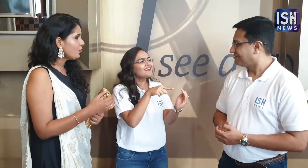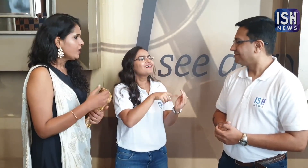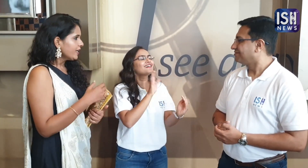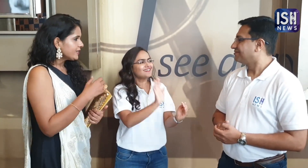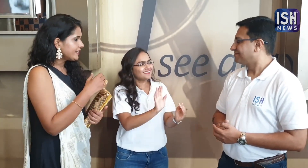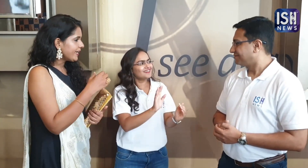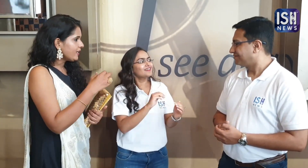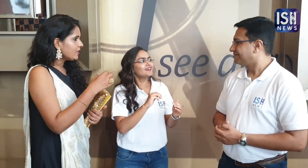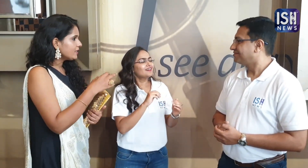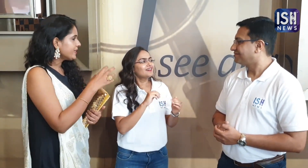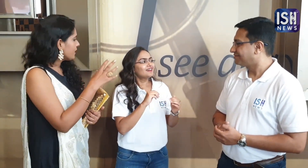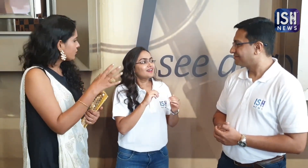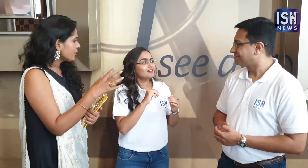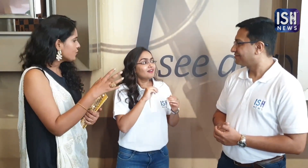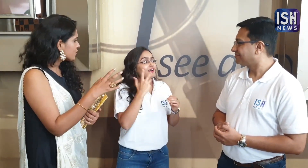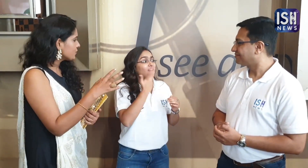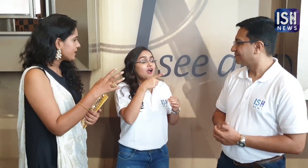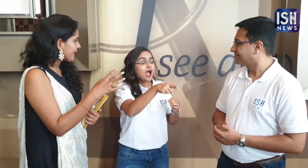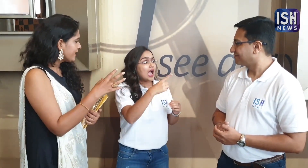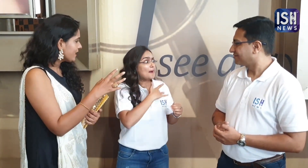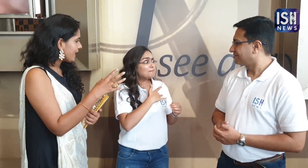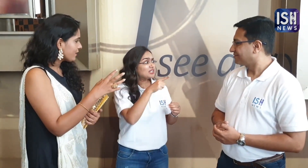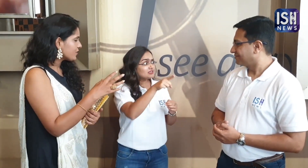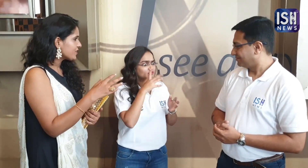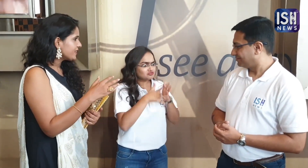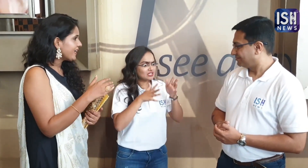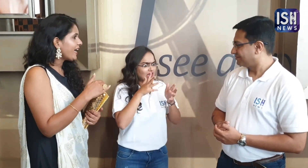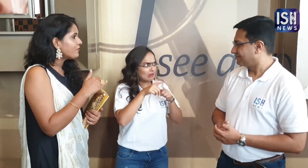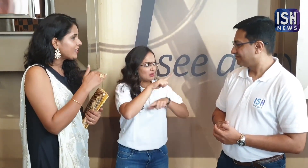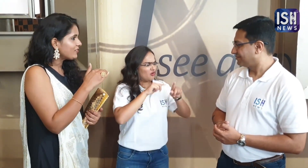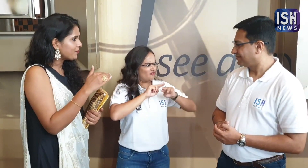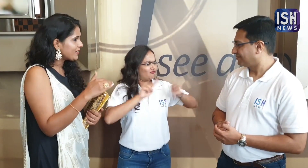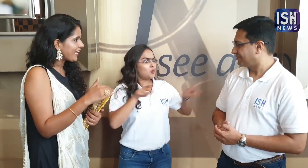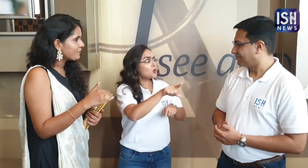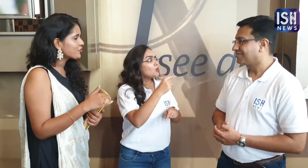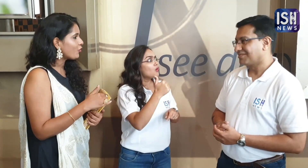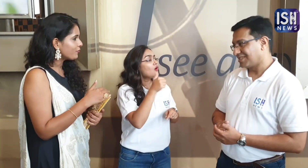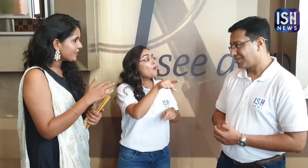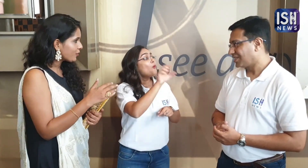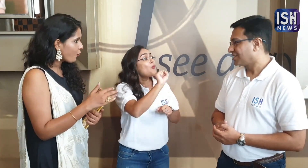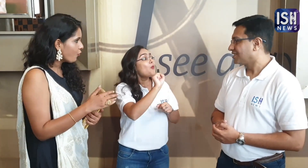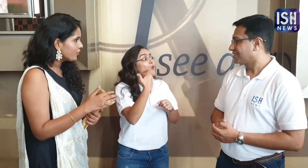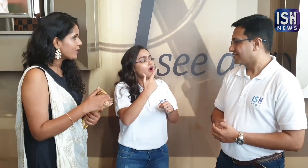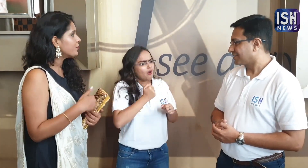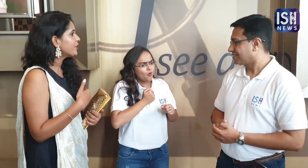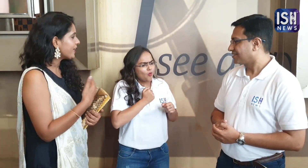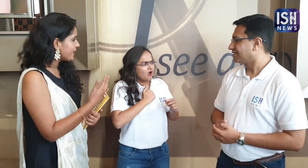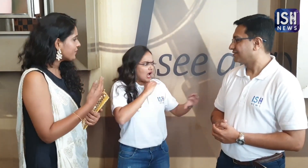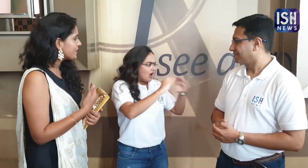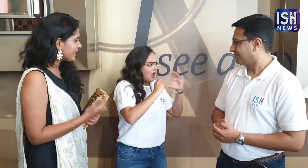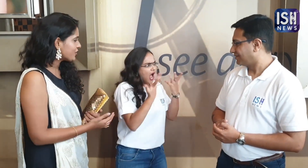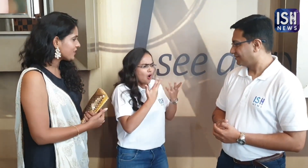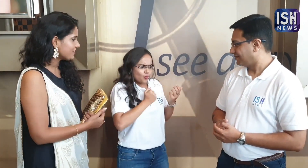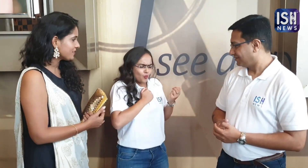They are not used to the technical language. They have developed a language of their own to communicate with each other.